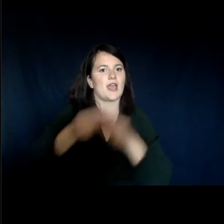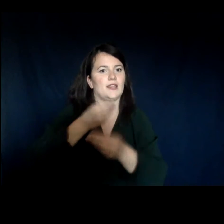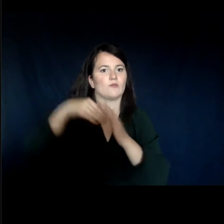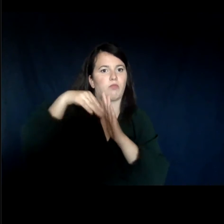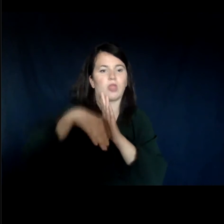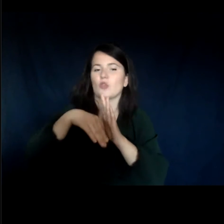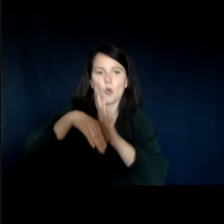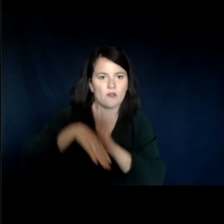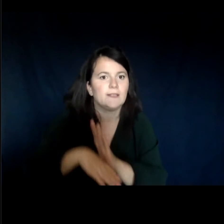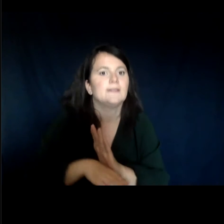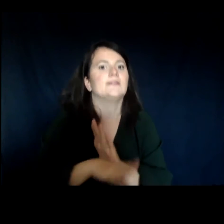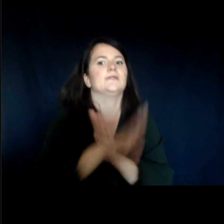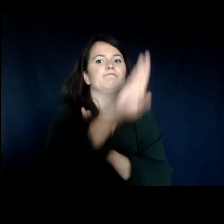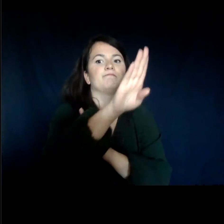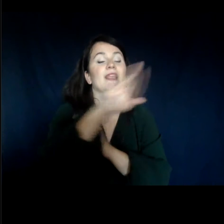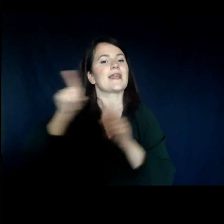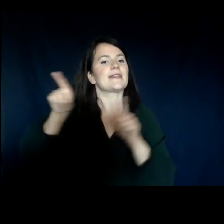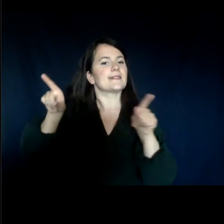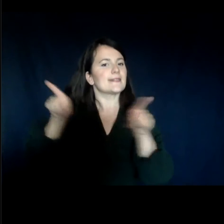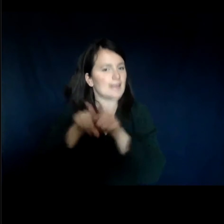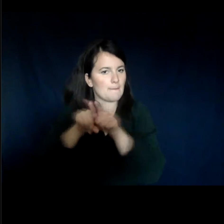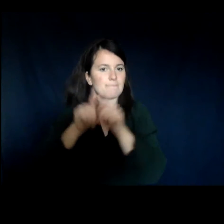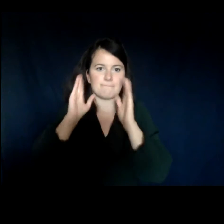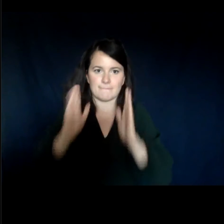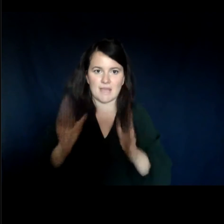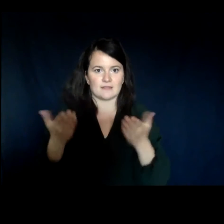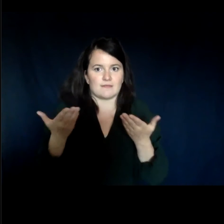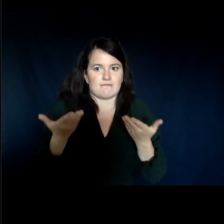enabled swift responses to emerging challenges.